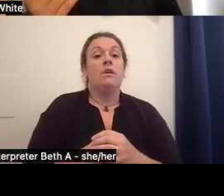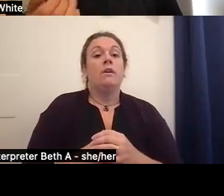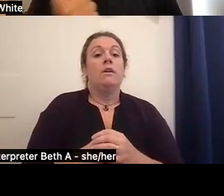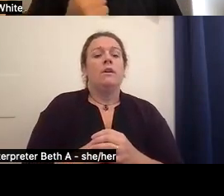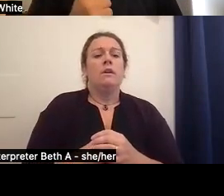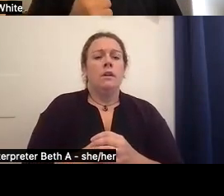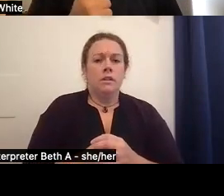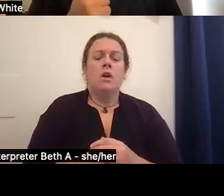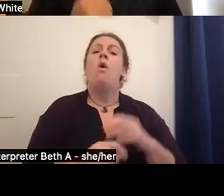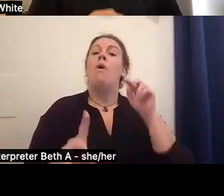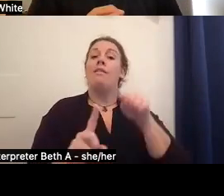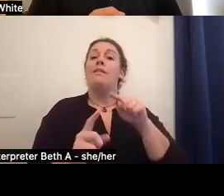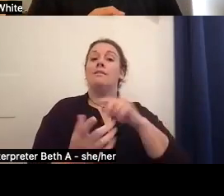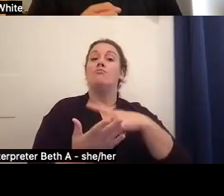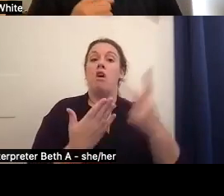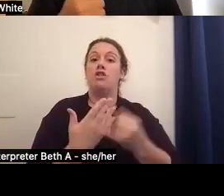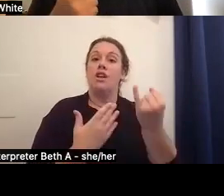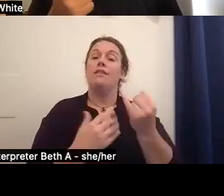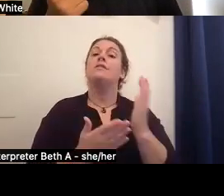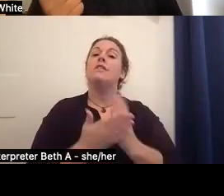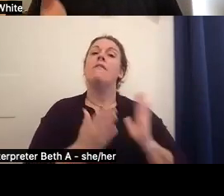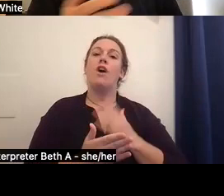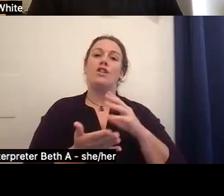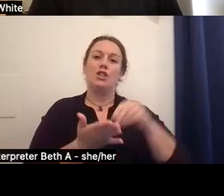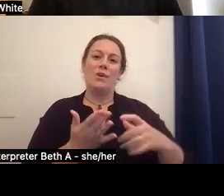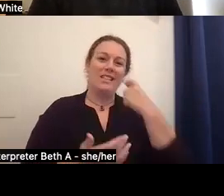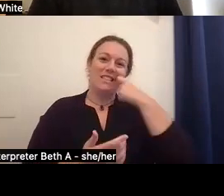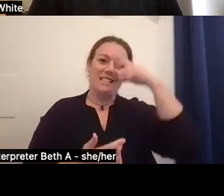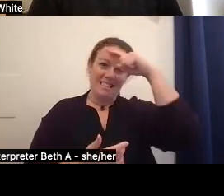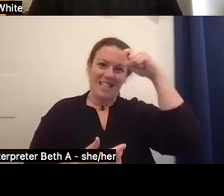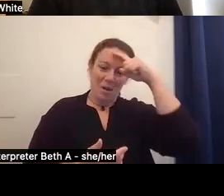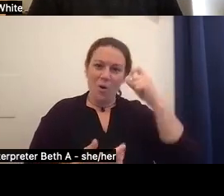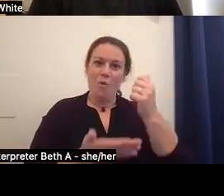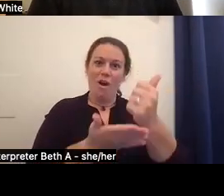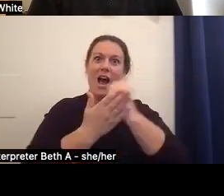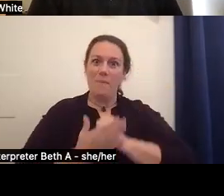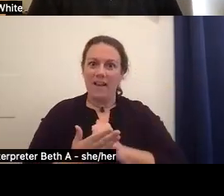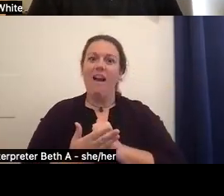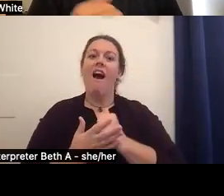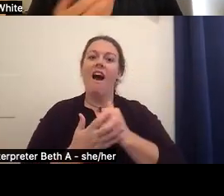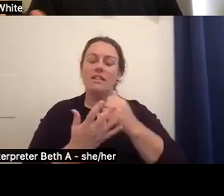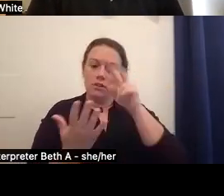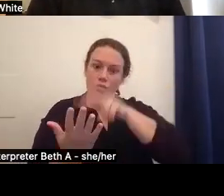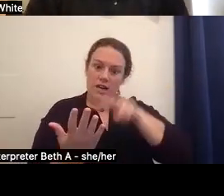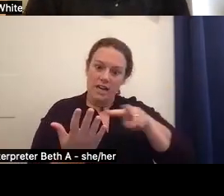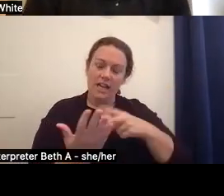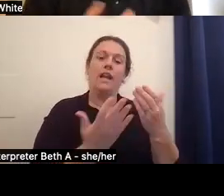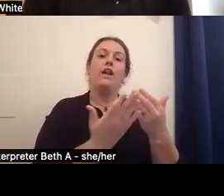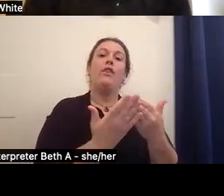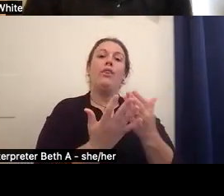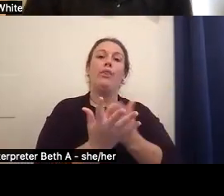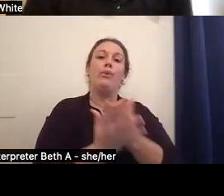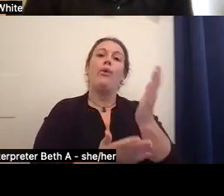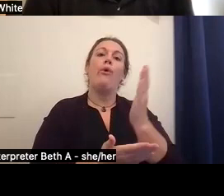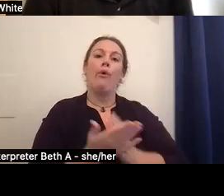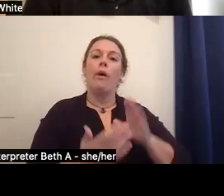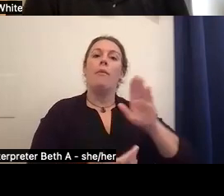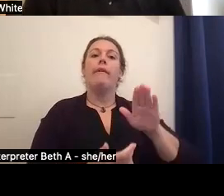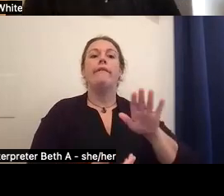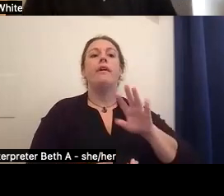index the his notebooks, he has uh 250 photographs that he took he purchased or obtained 540 pieces